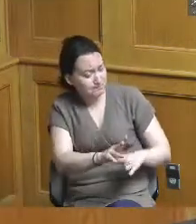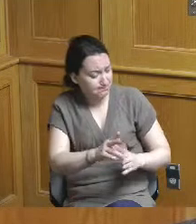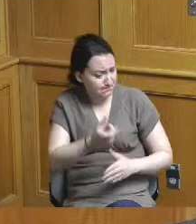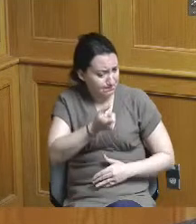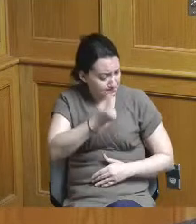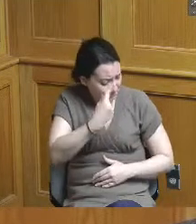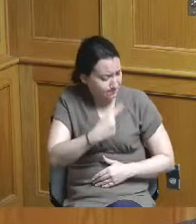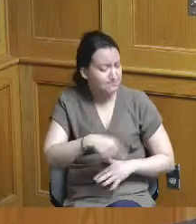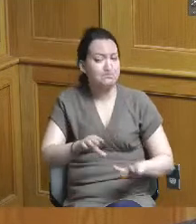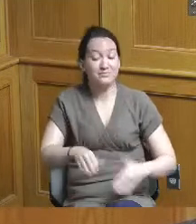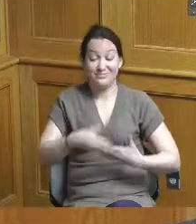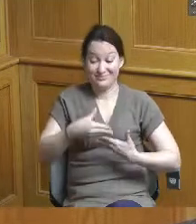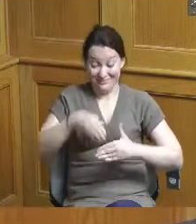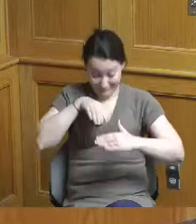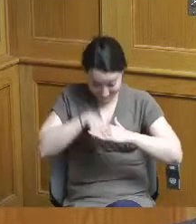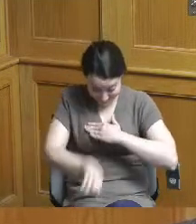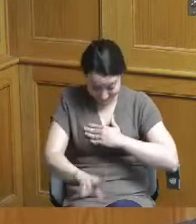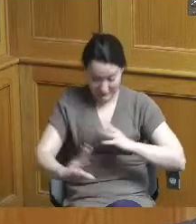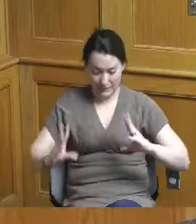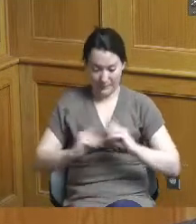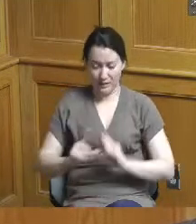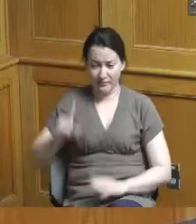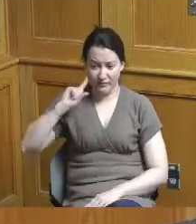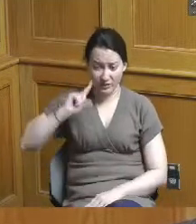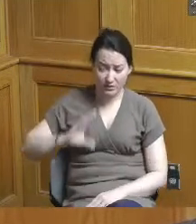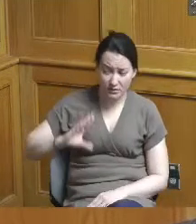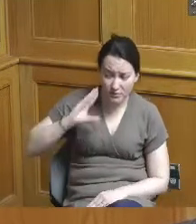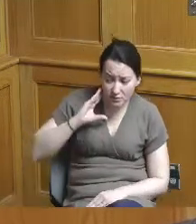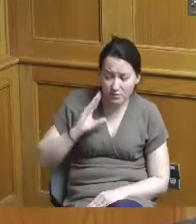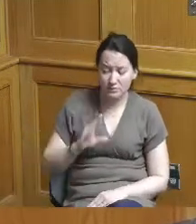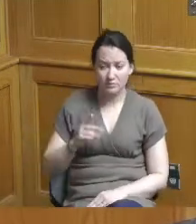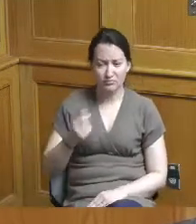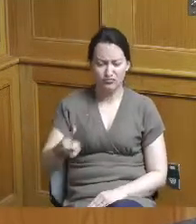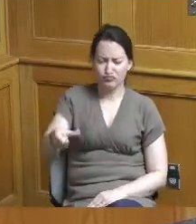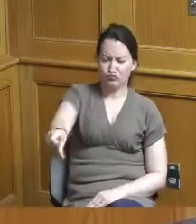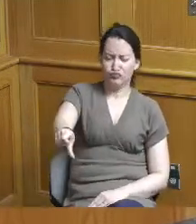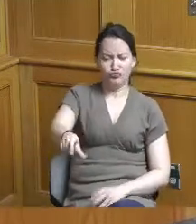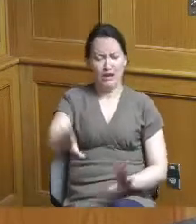make sure when we go in there whatever we hear if we want to object or say yeah that's a good